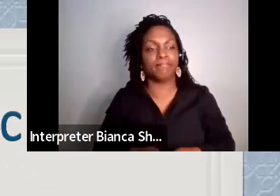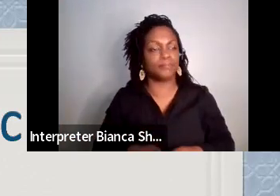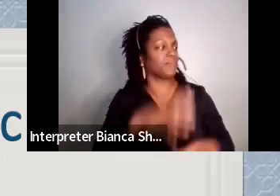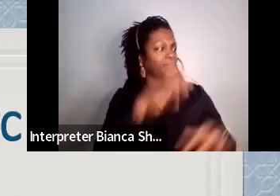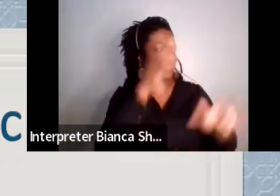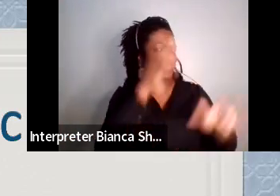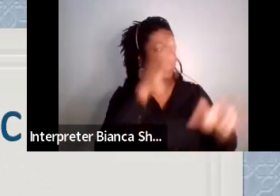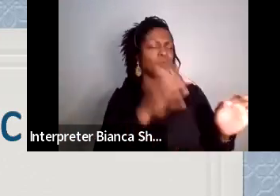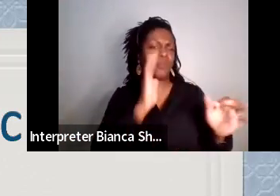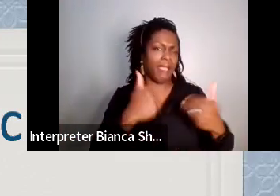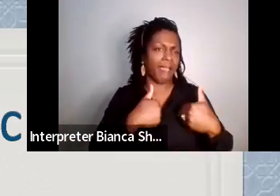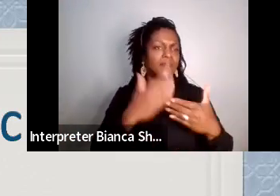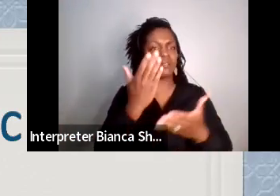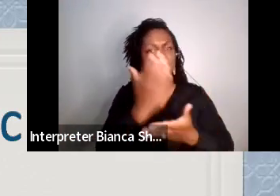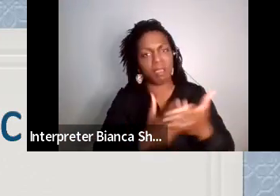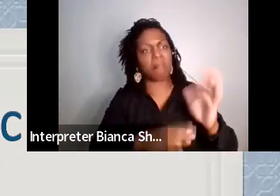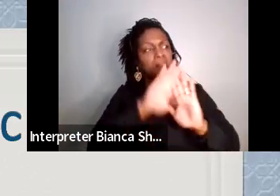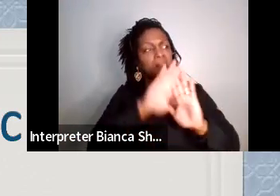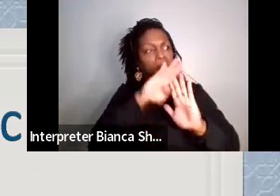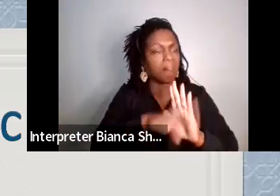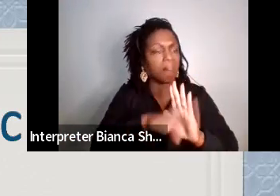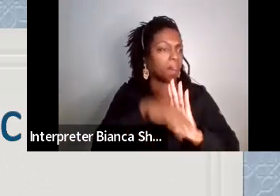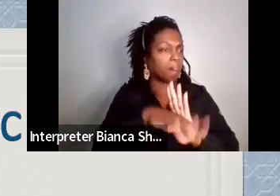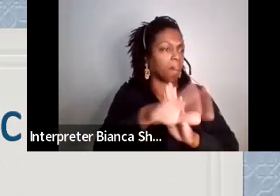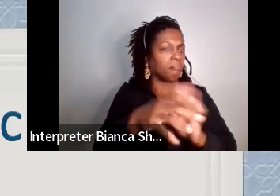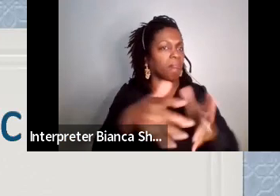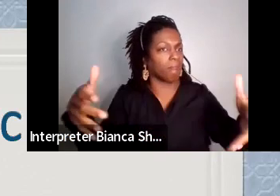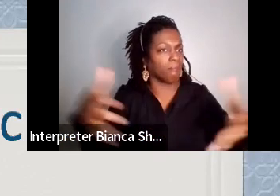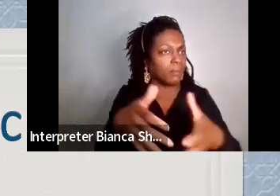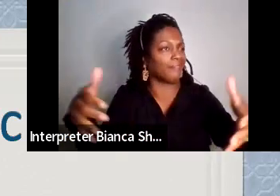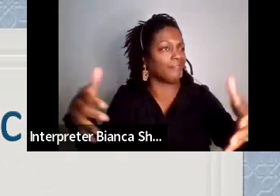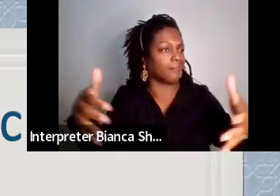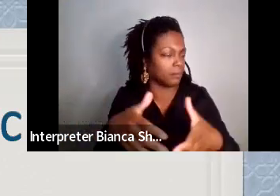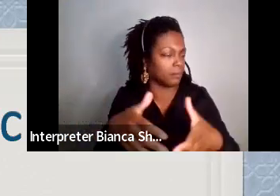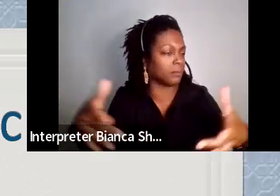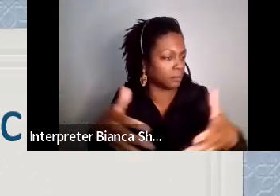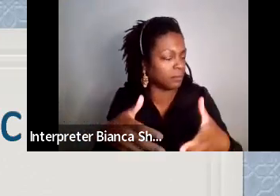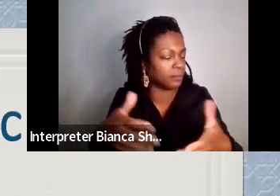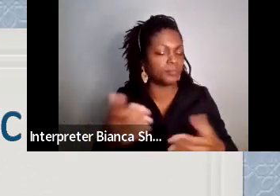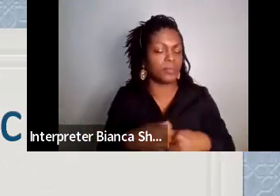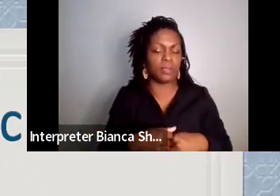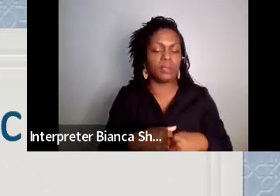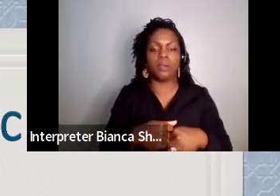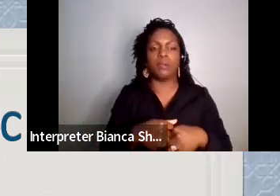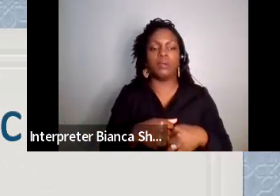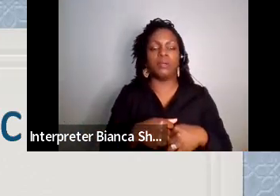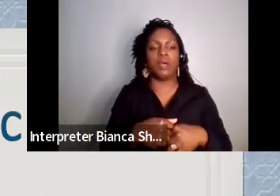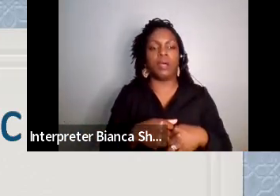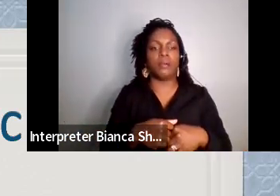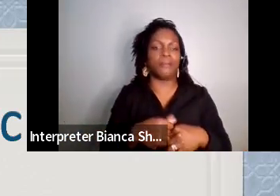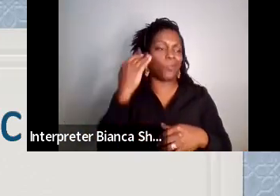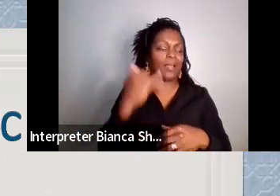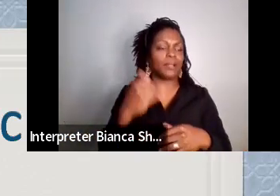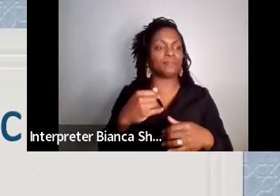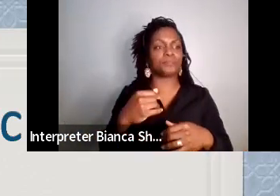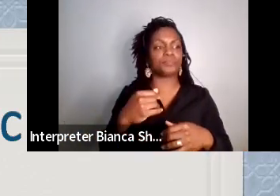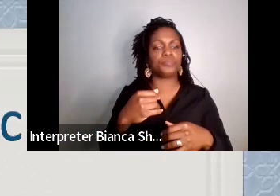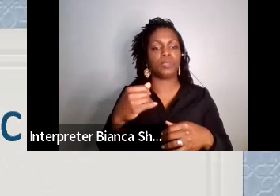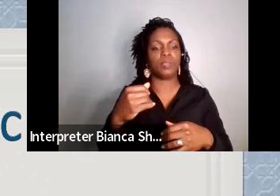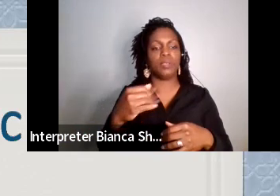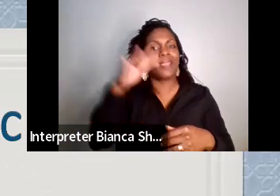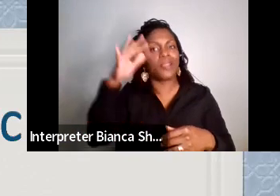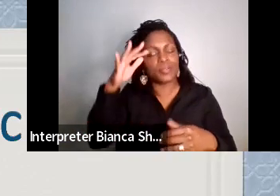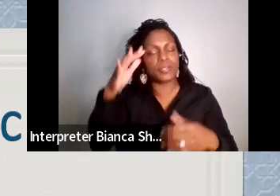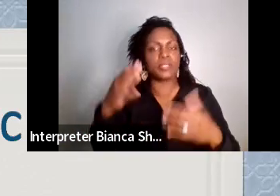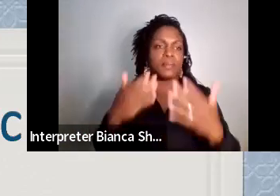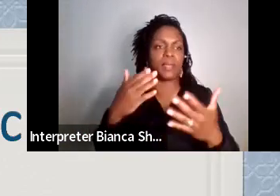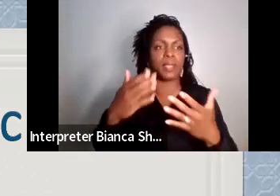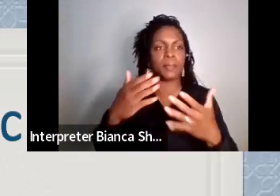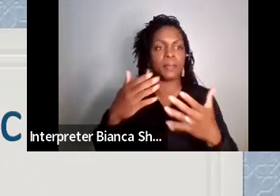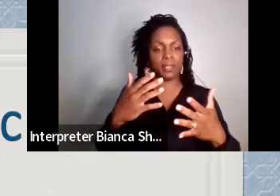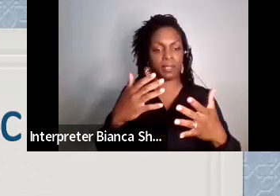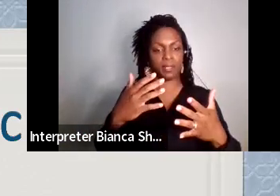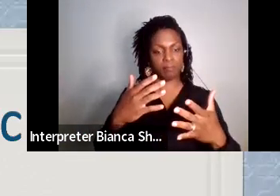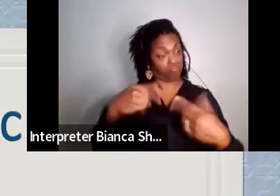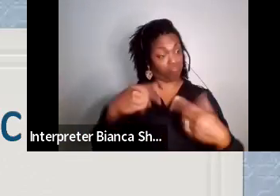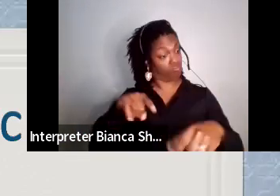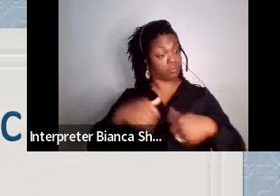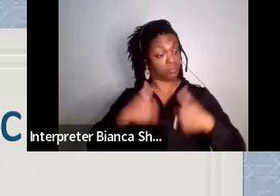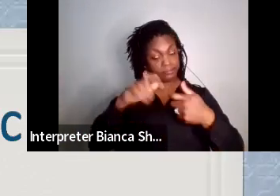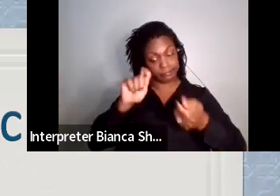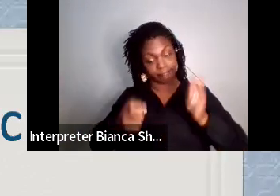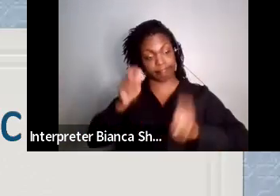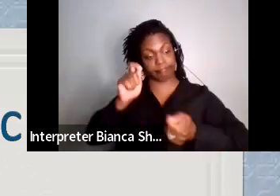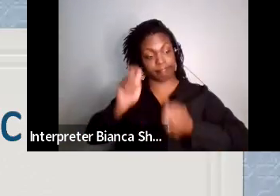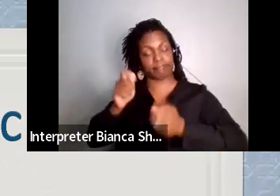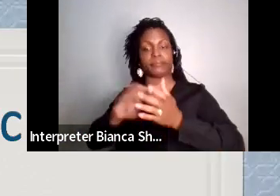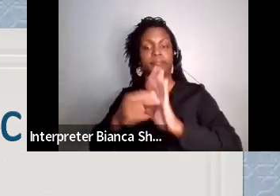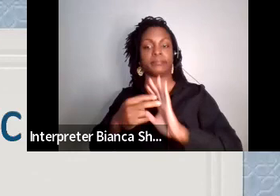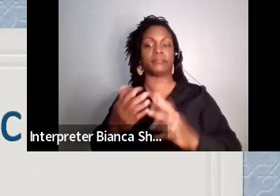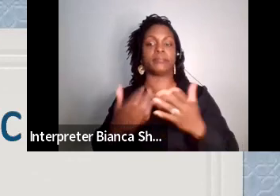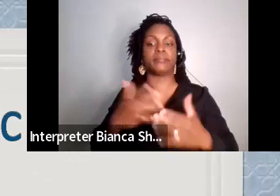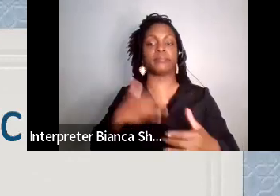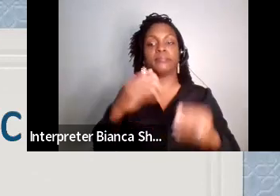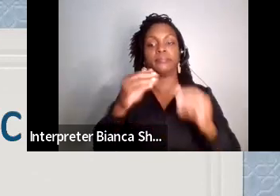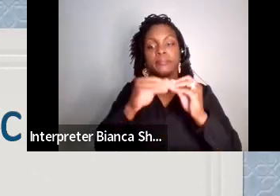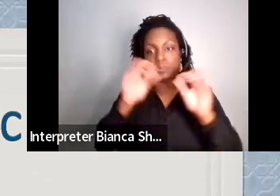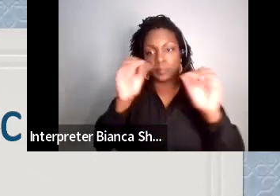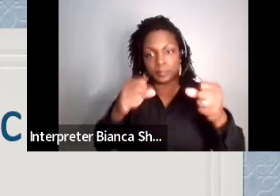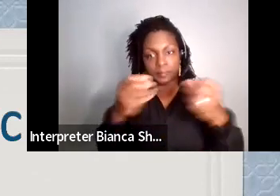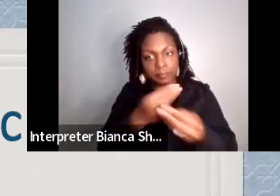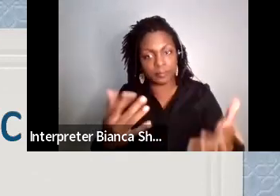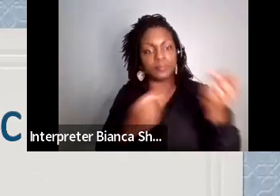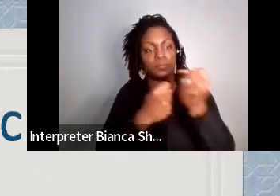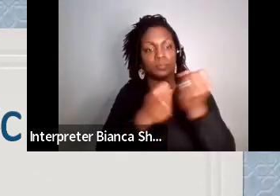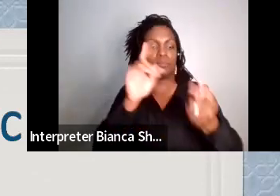Evan flow in our in our pool of support parents because, as we go through things as families, as parents we may feel more capable or less capable of providing that emotional support to another family. and that's gonna be key and